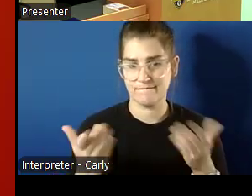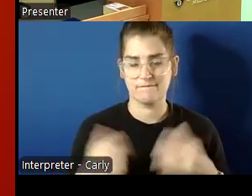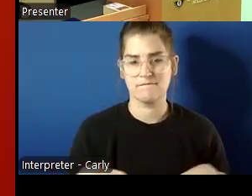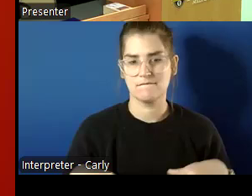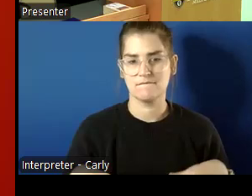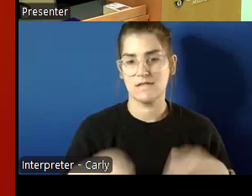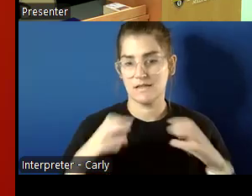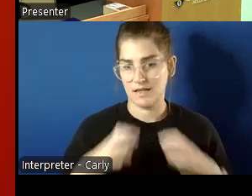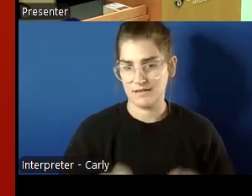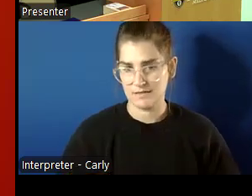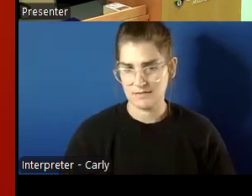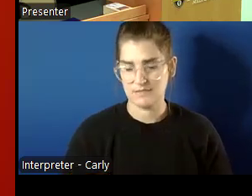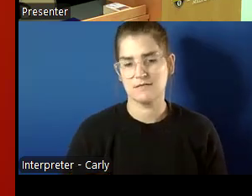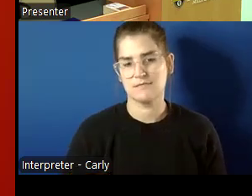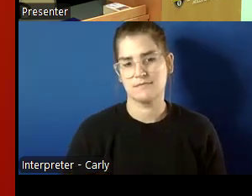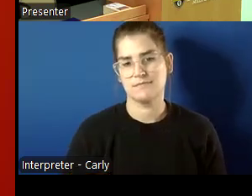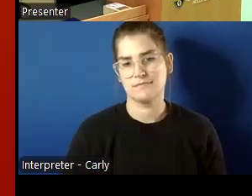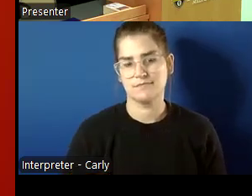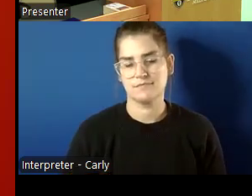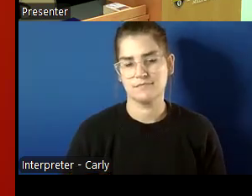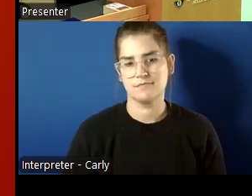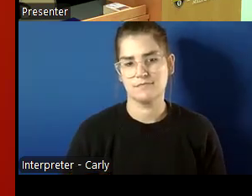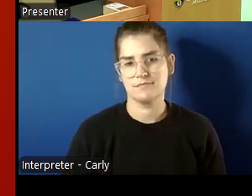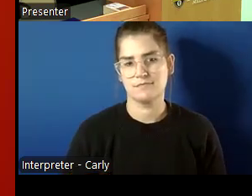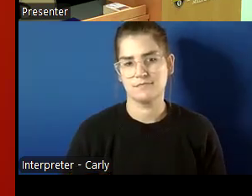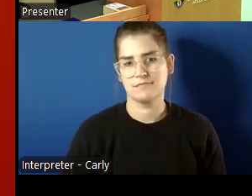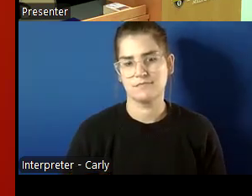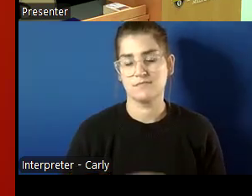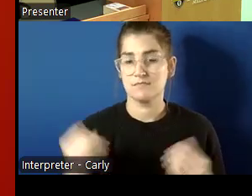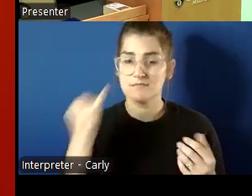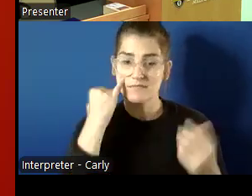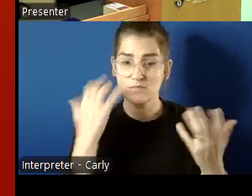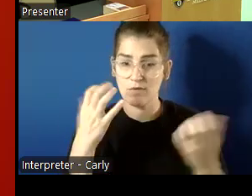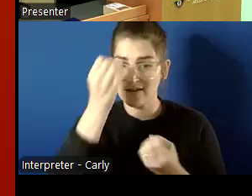It's a tool if you would um if you would like information on that um I'll have my